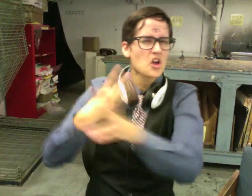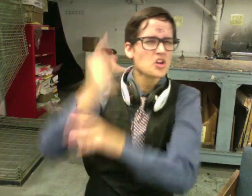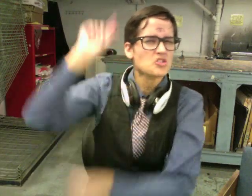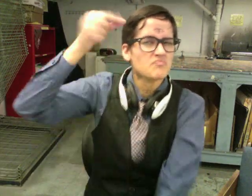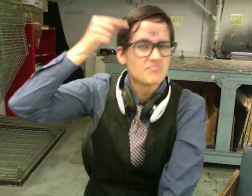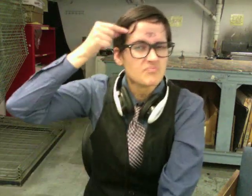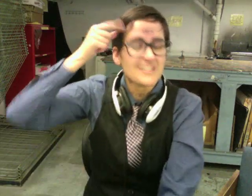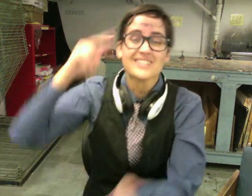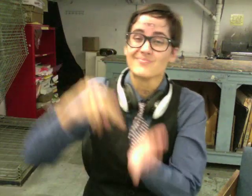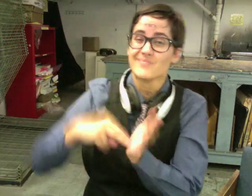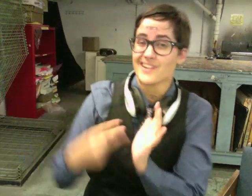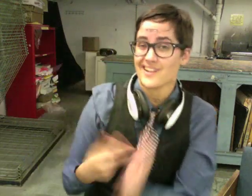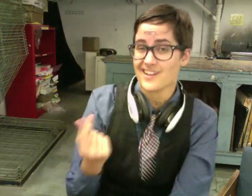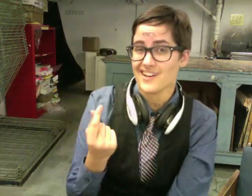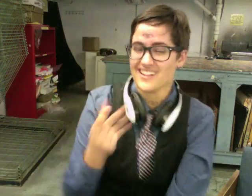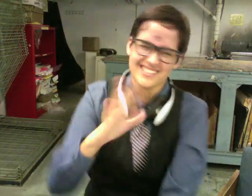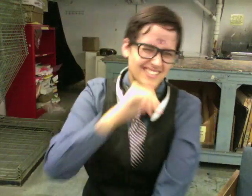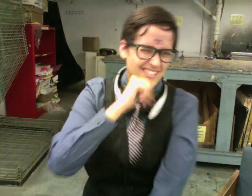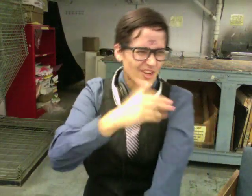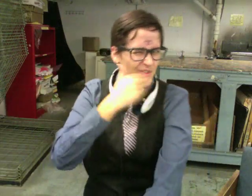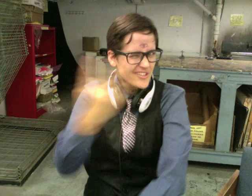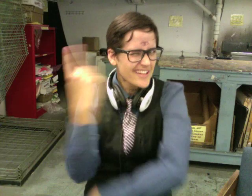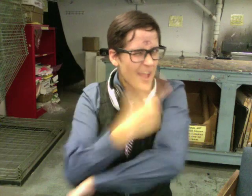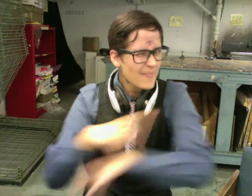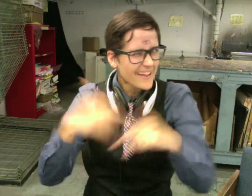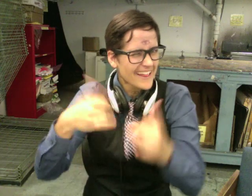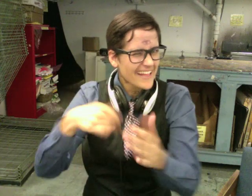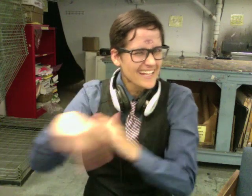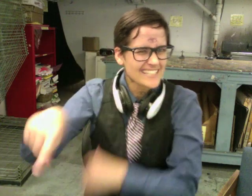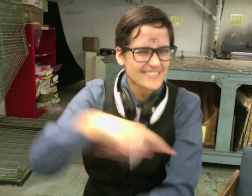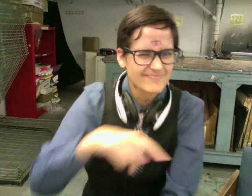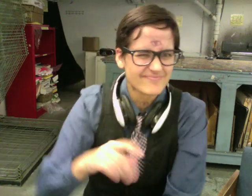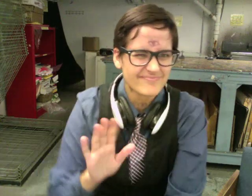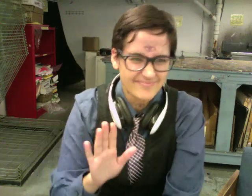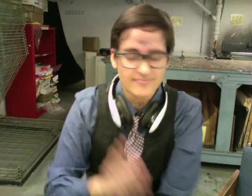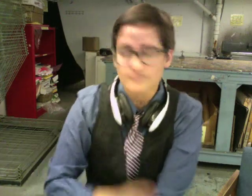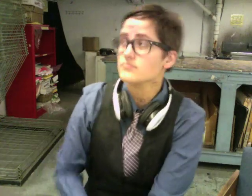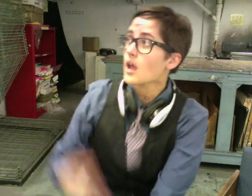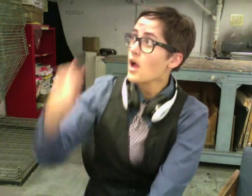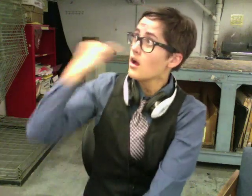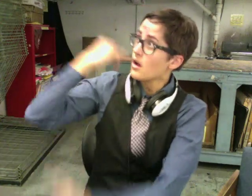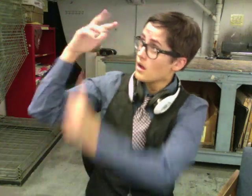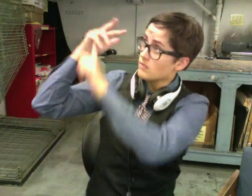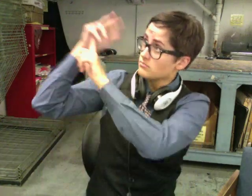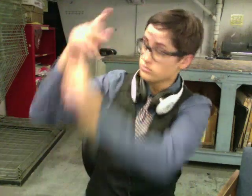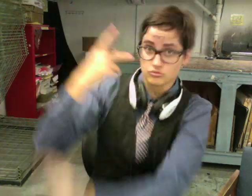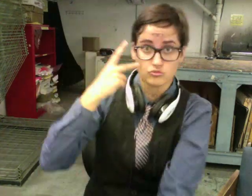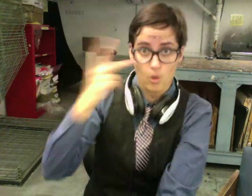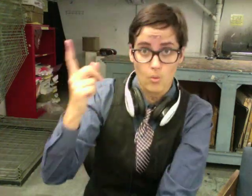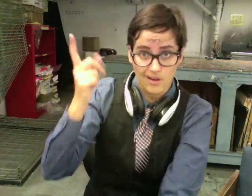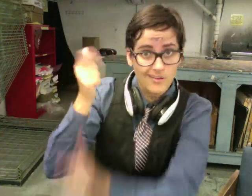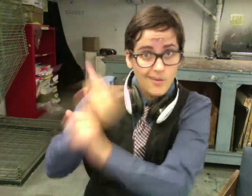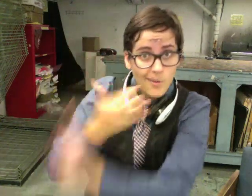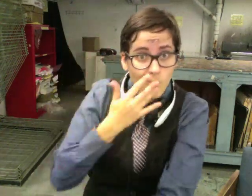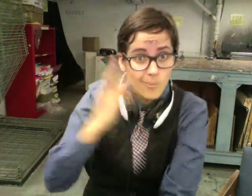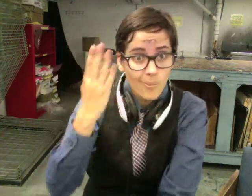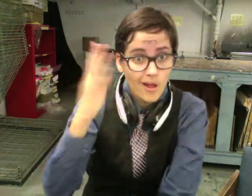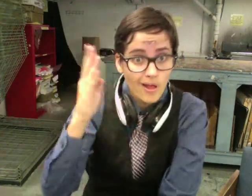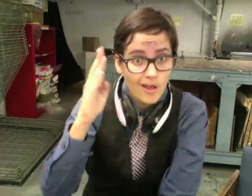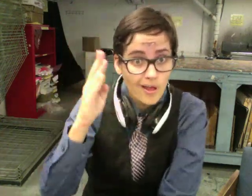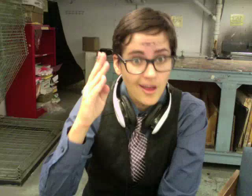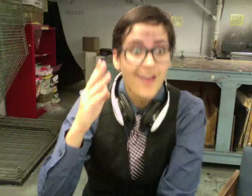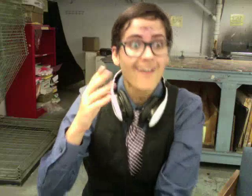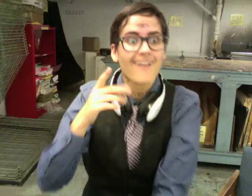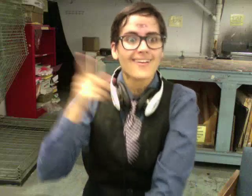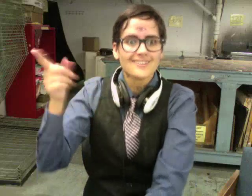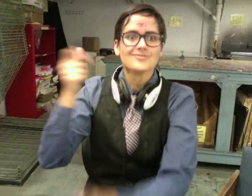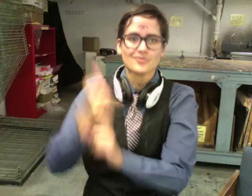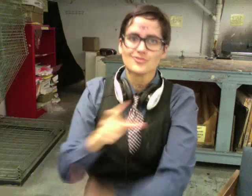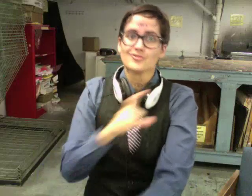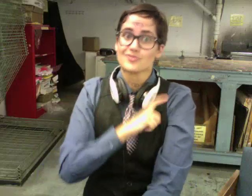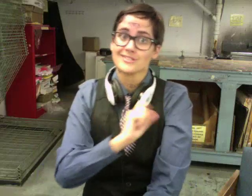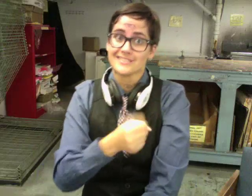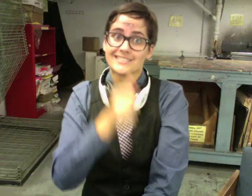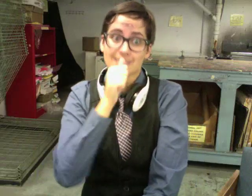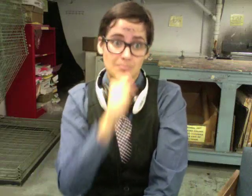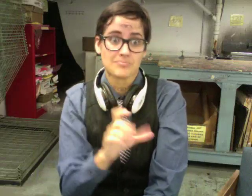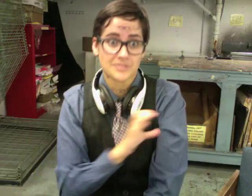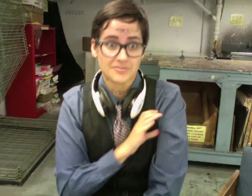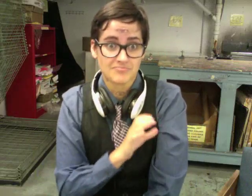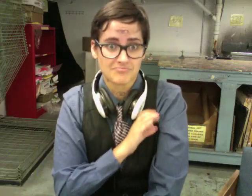a good area for play that day. Are they blue? That's the sheriff's secret police. They'll